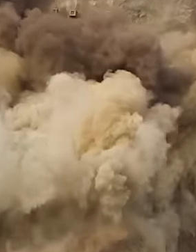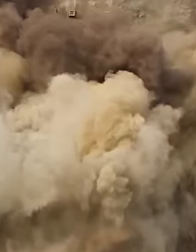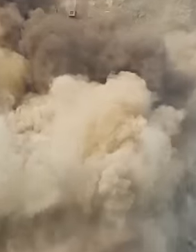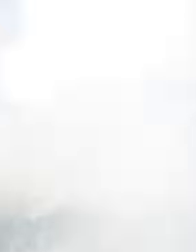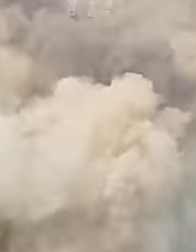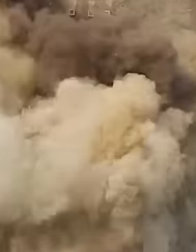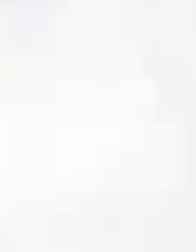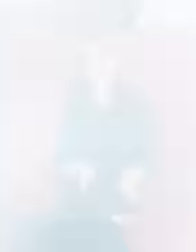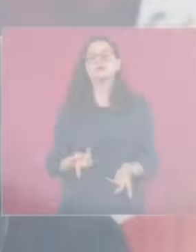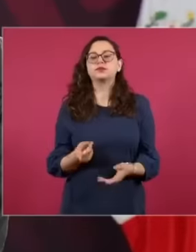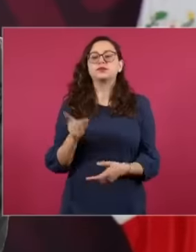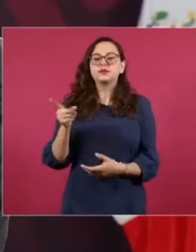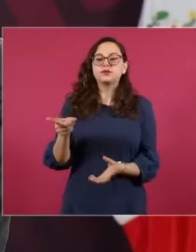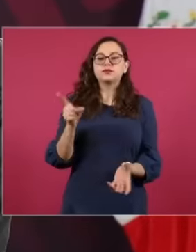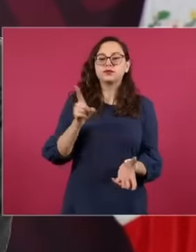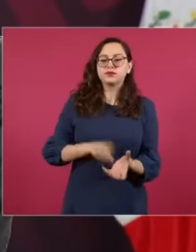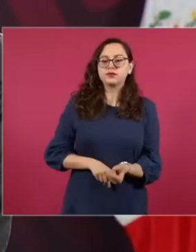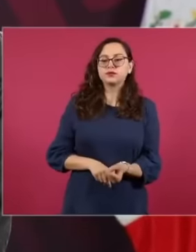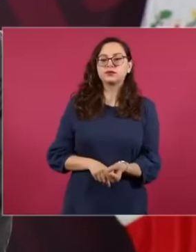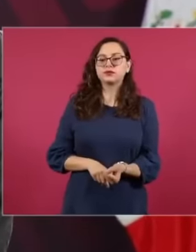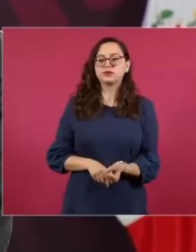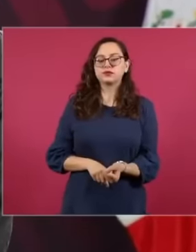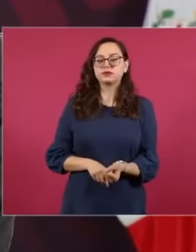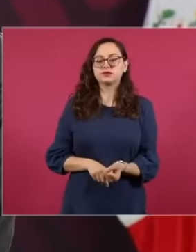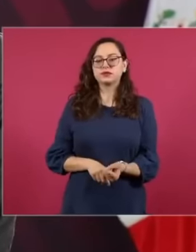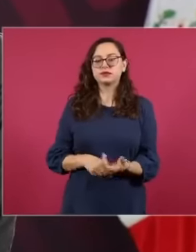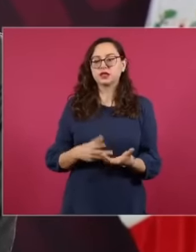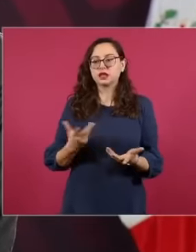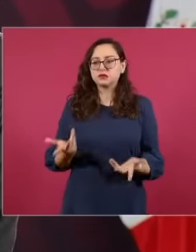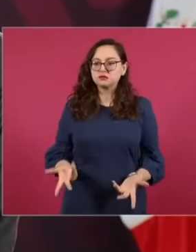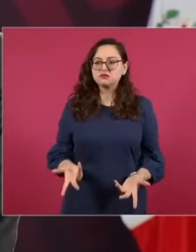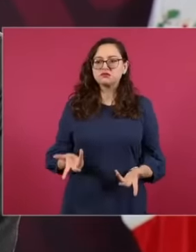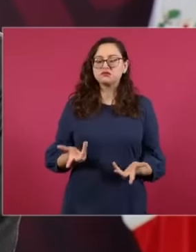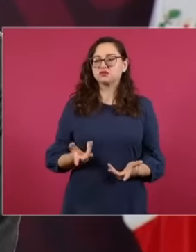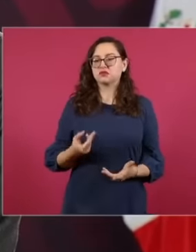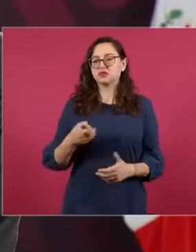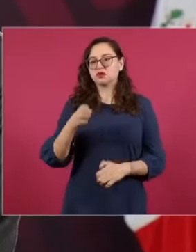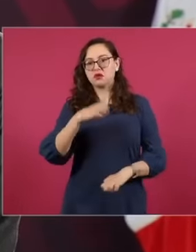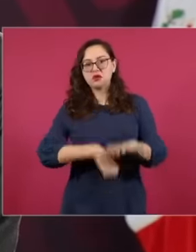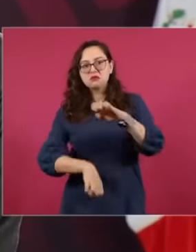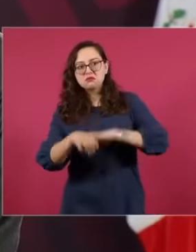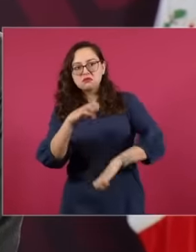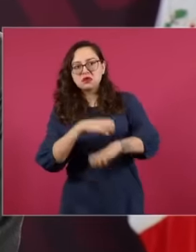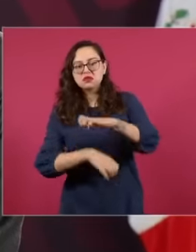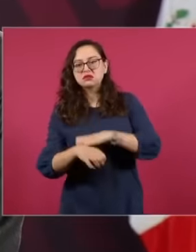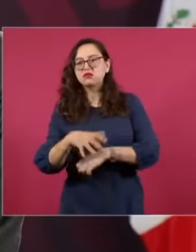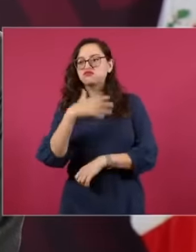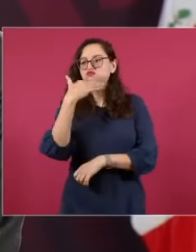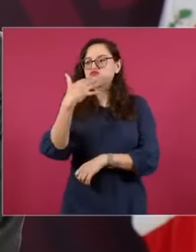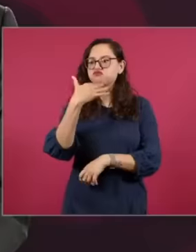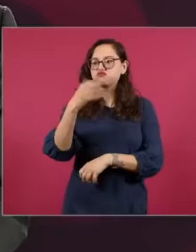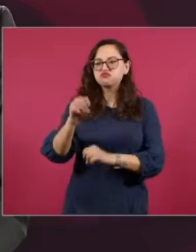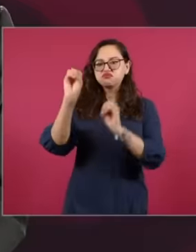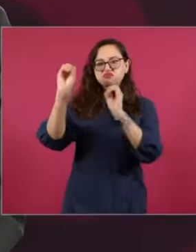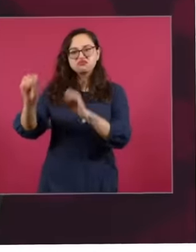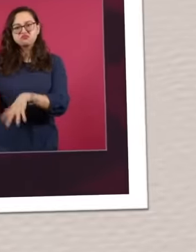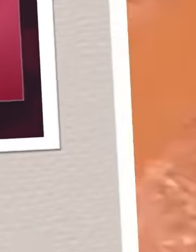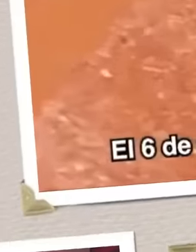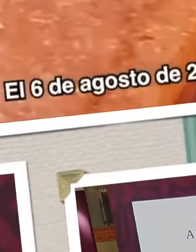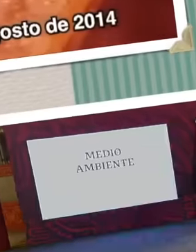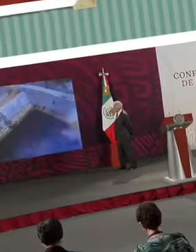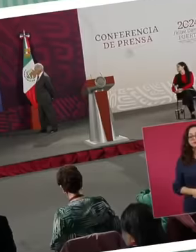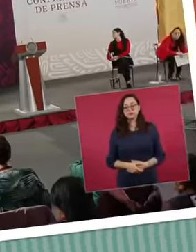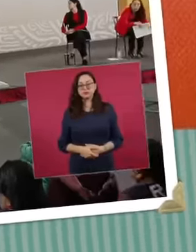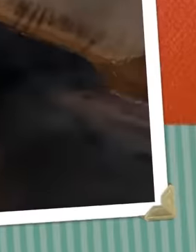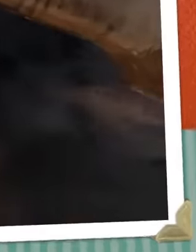at the press conference they already presented progress on this matter, let's see on August 6,